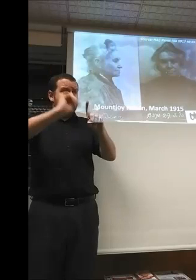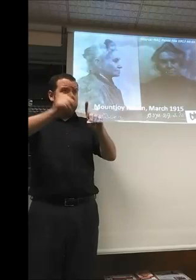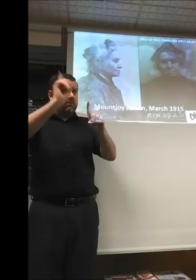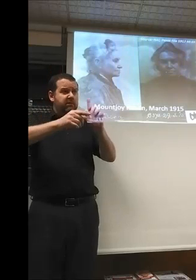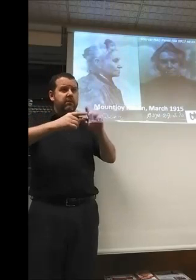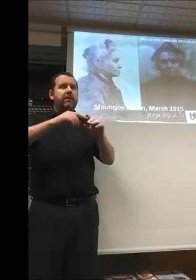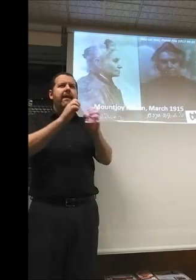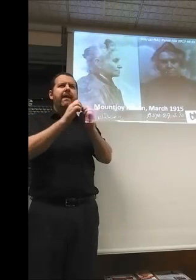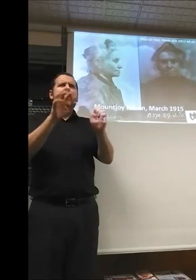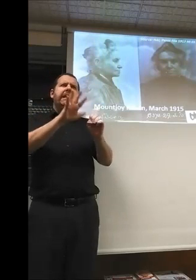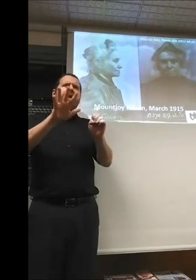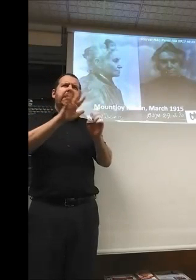people especially was a very very low rate so I assumed she wasn’t married but after